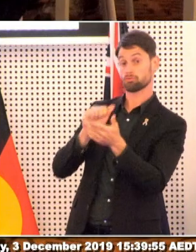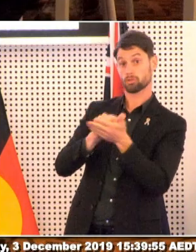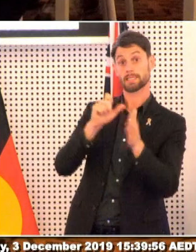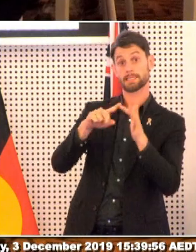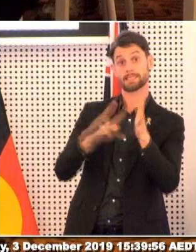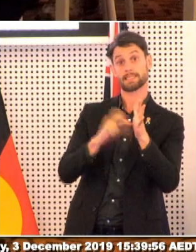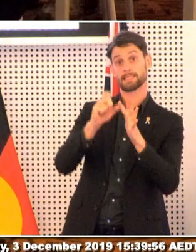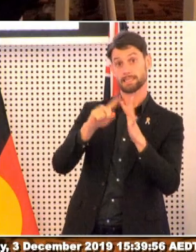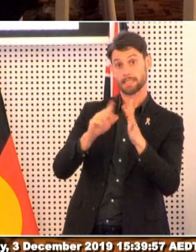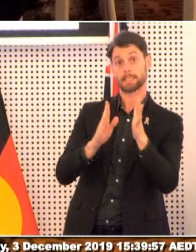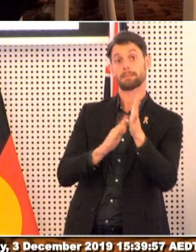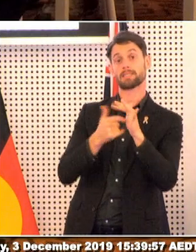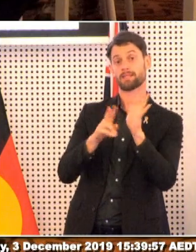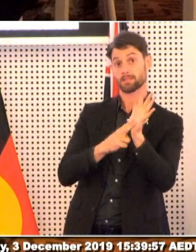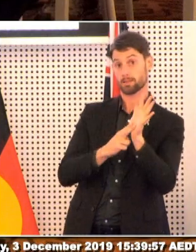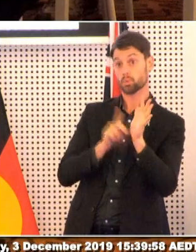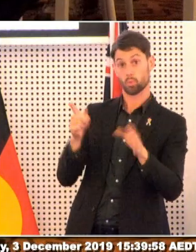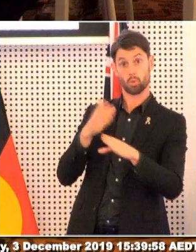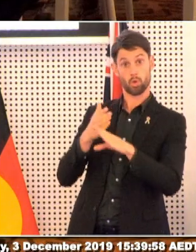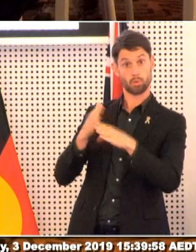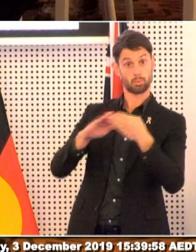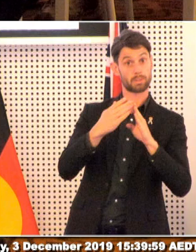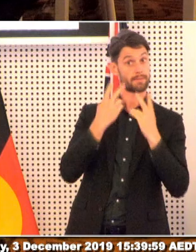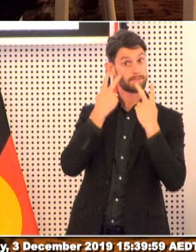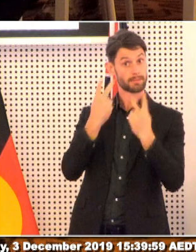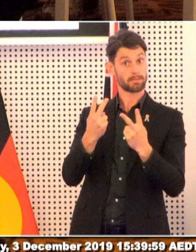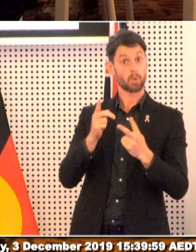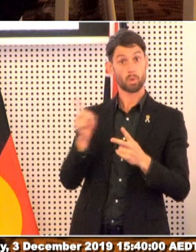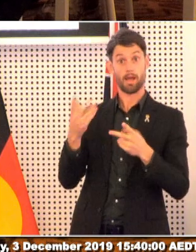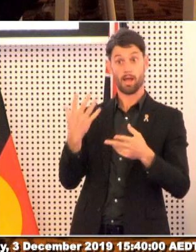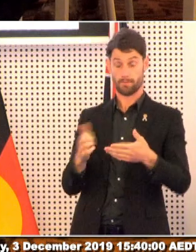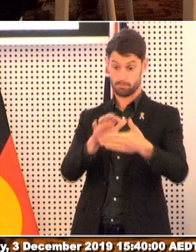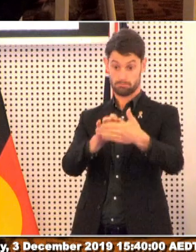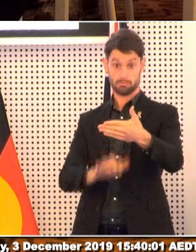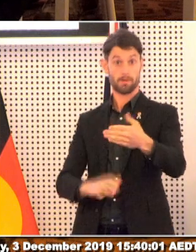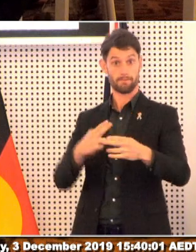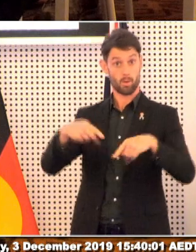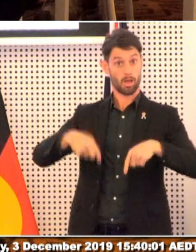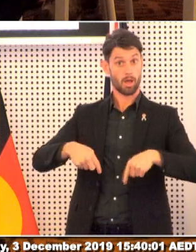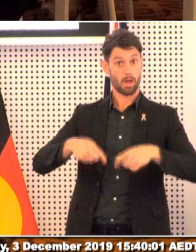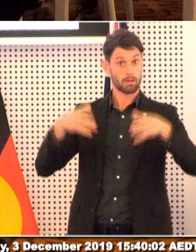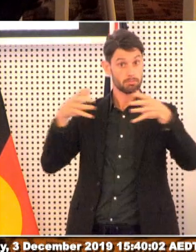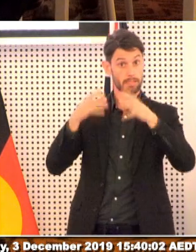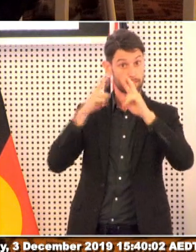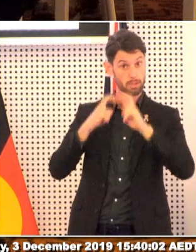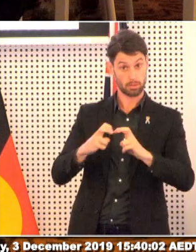You are also a Community Visitor. You have prepared a statement for the Royal Commission? I have. And its contents are true and correct.